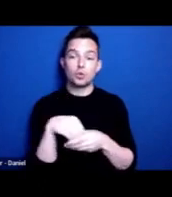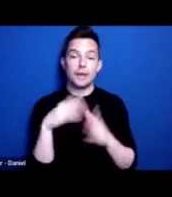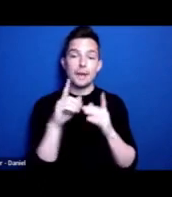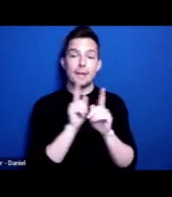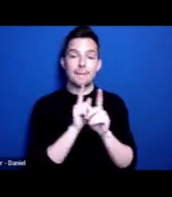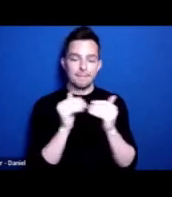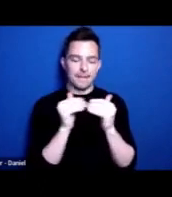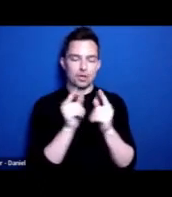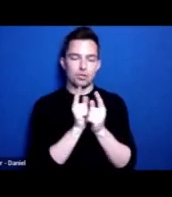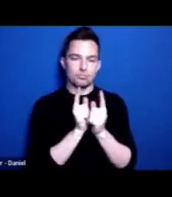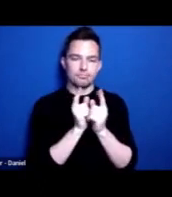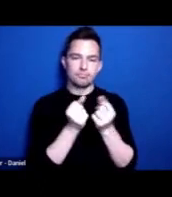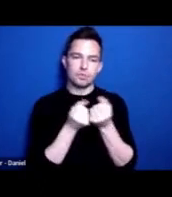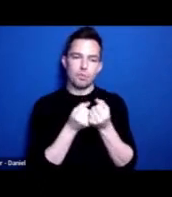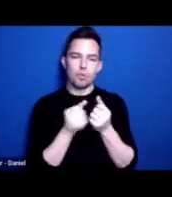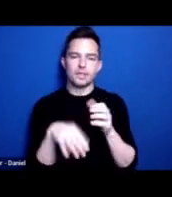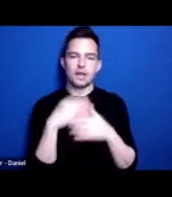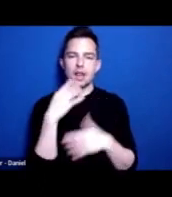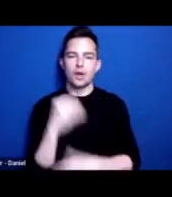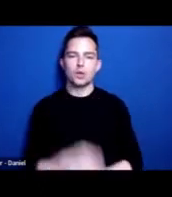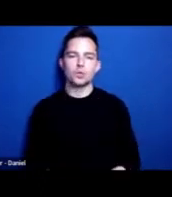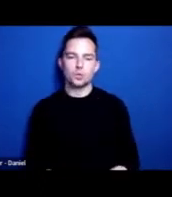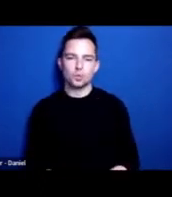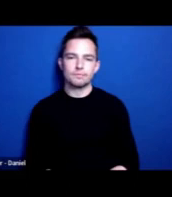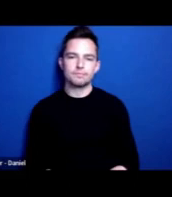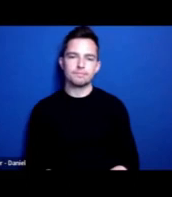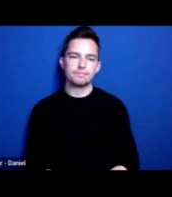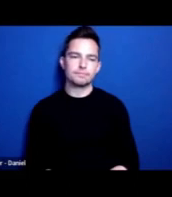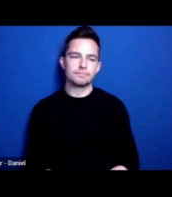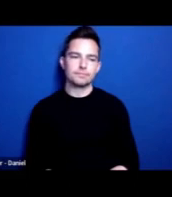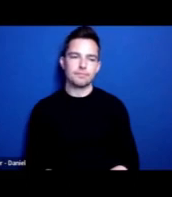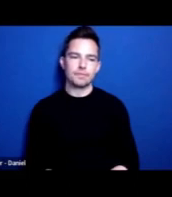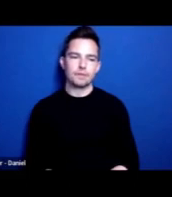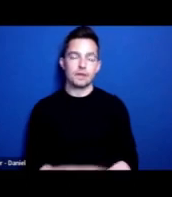informal peer support, I found allows for community and that